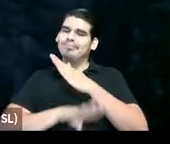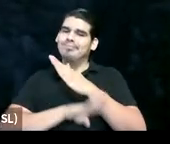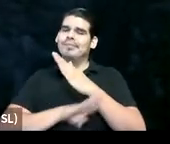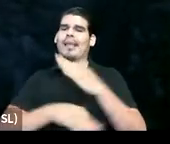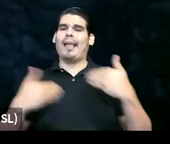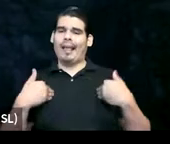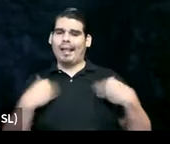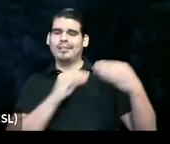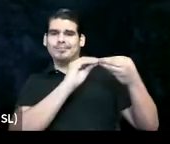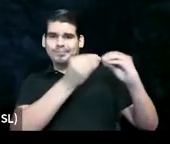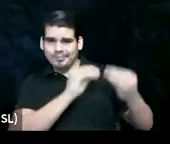How this is impacting students